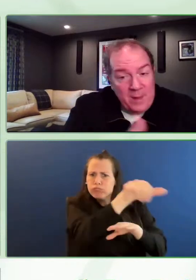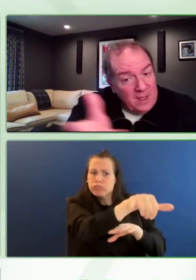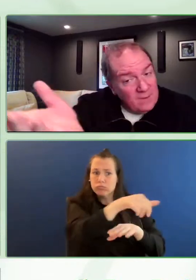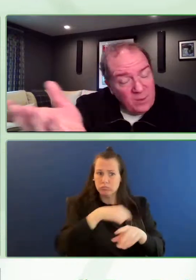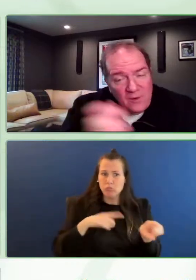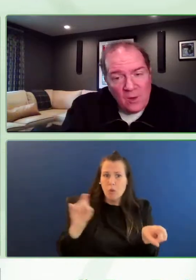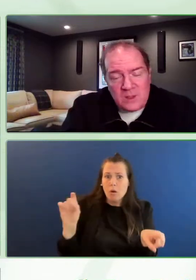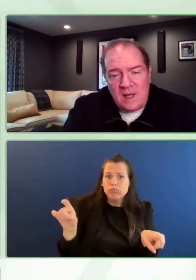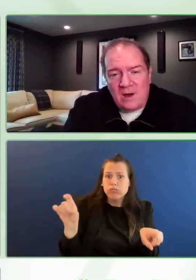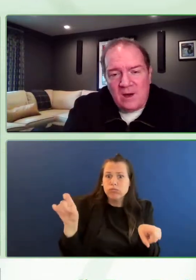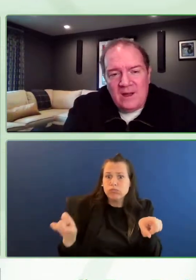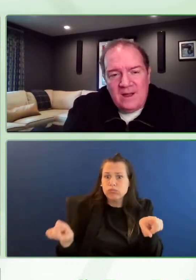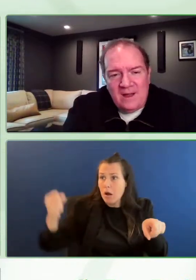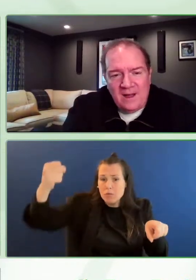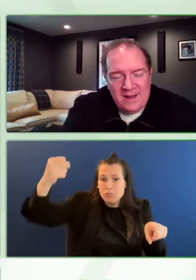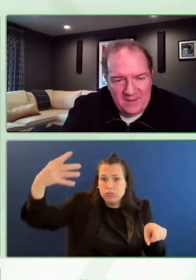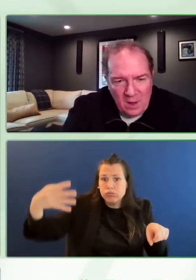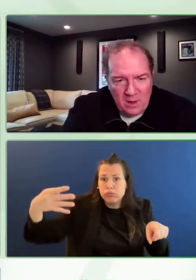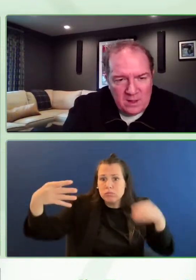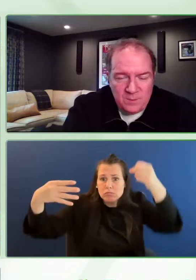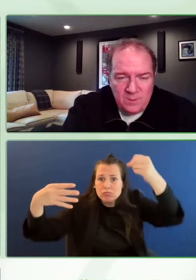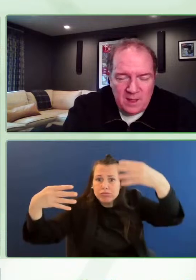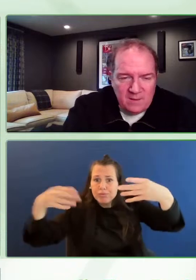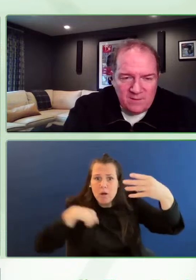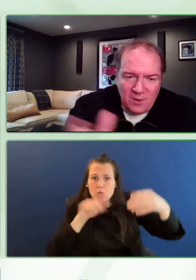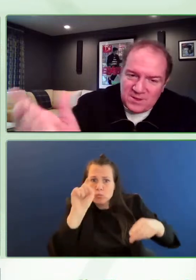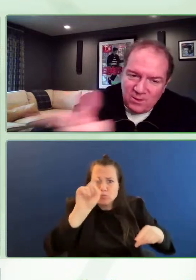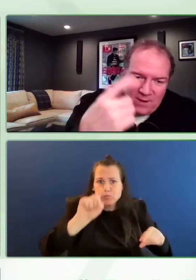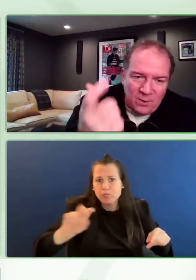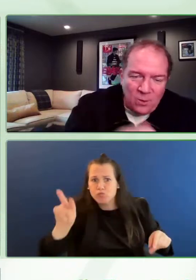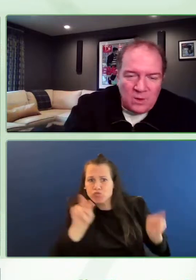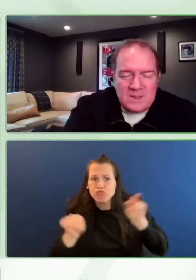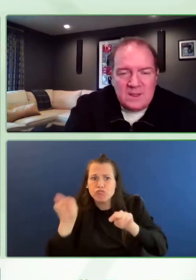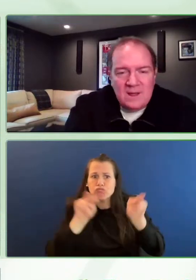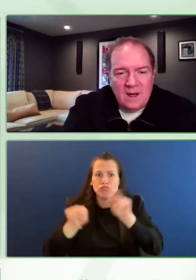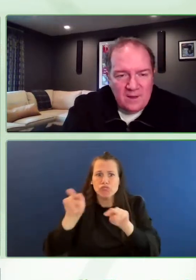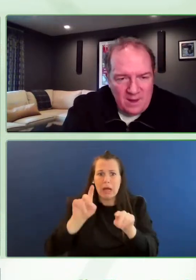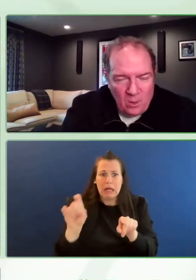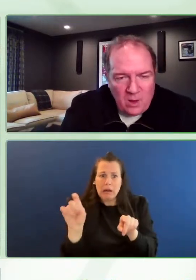And many of the folks that are in the audience, many of the folks around the world, their